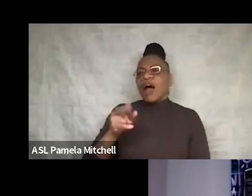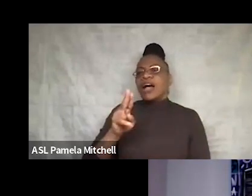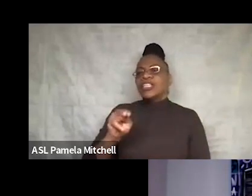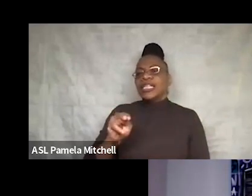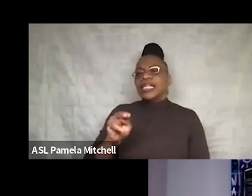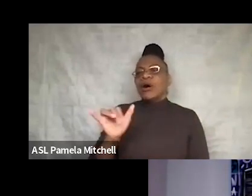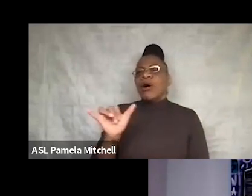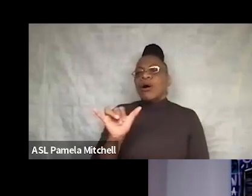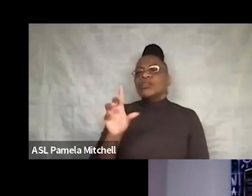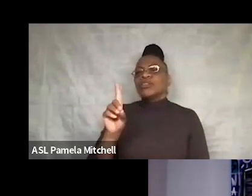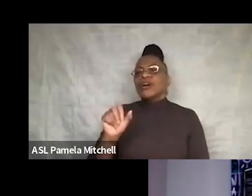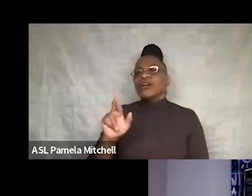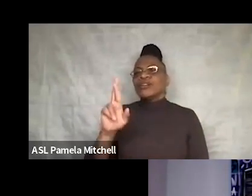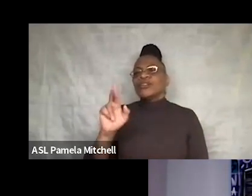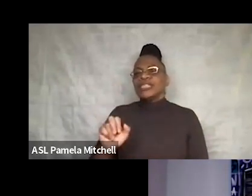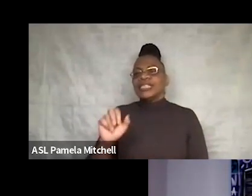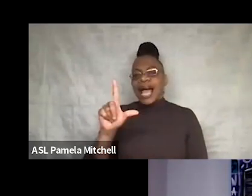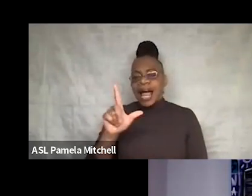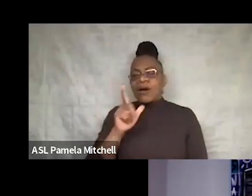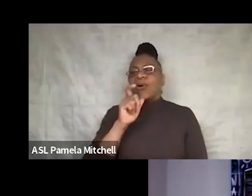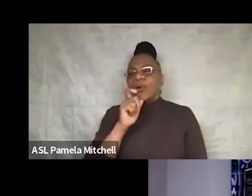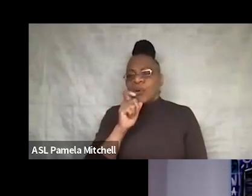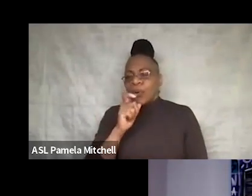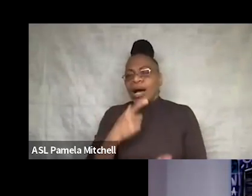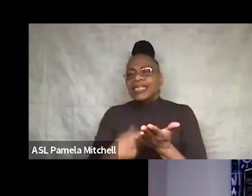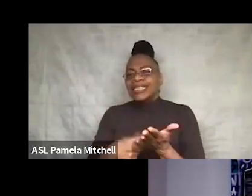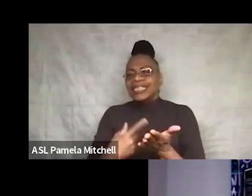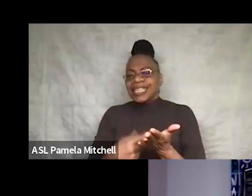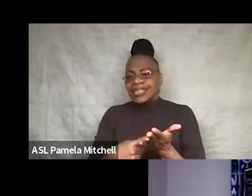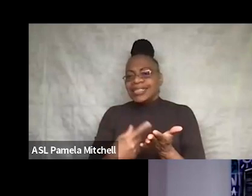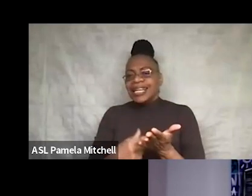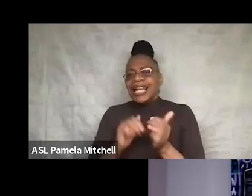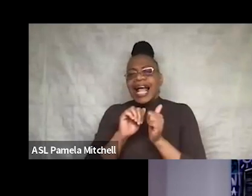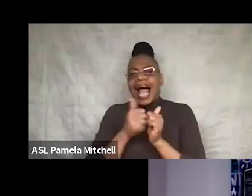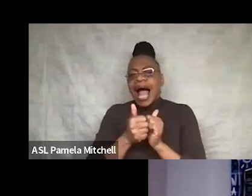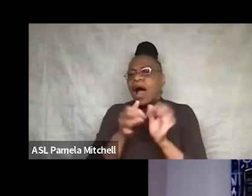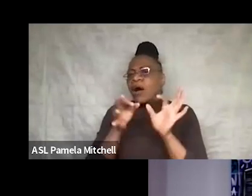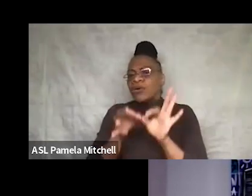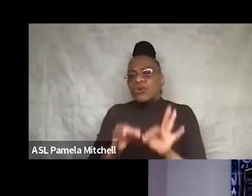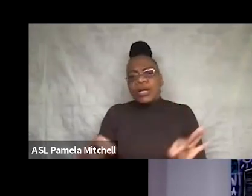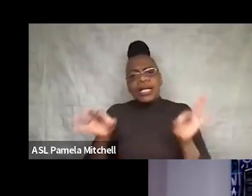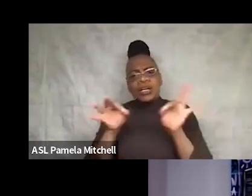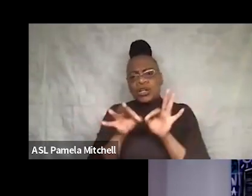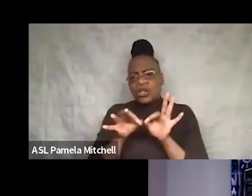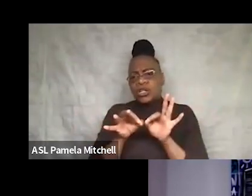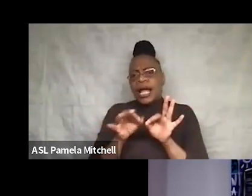but being mindful that I'm on a microphone, and that probably wouldn't be great for everyone, how critical that is and how we have so much to in undo